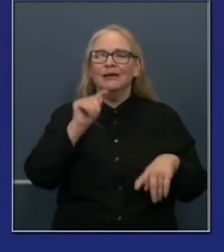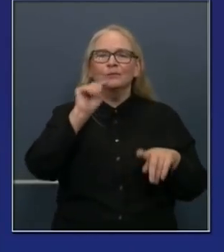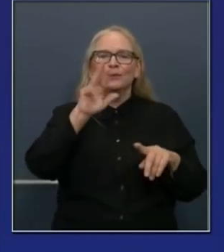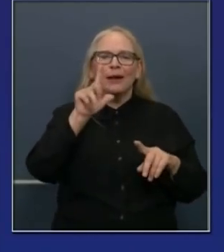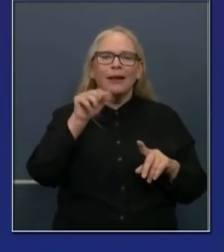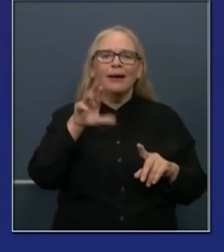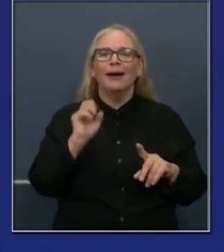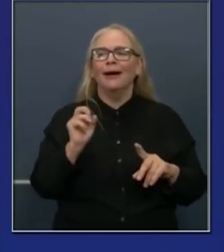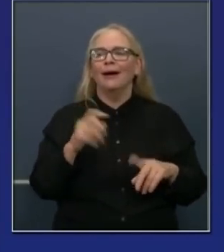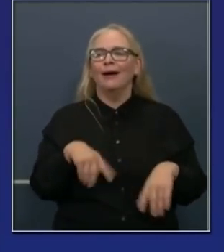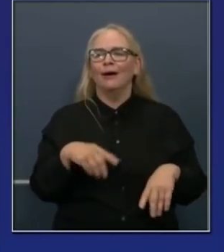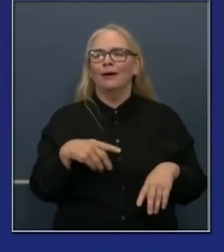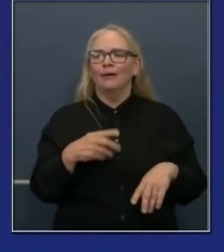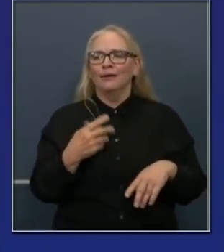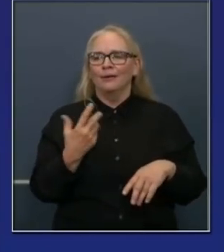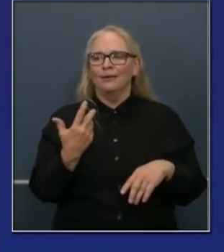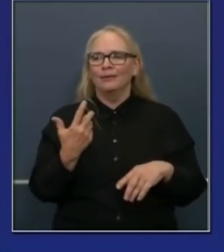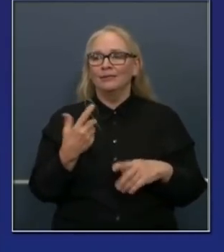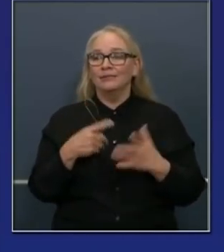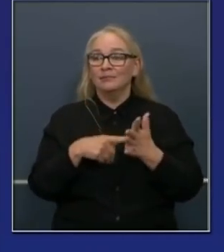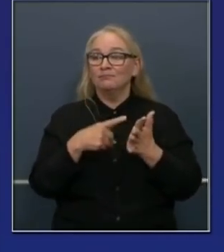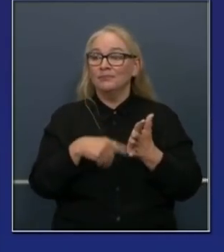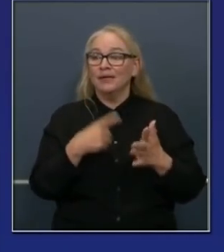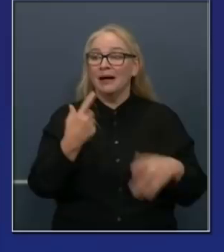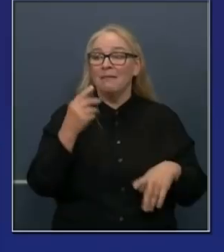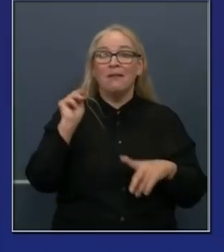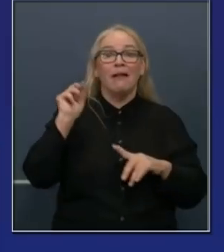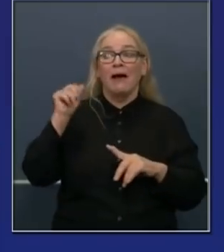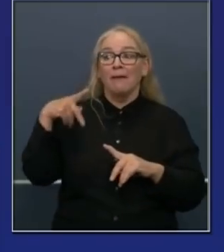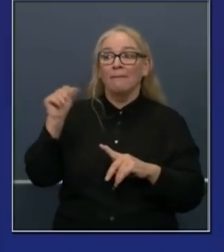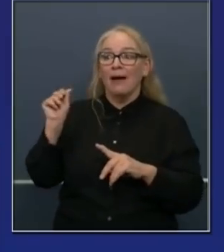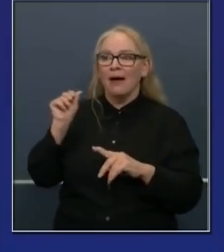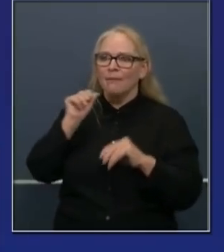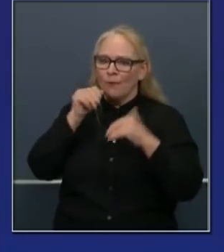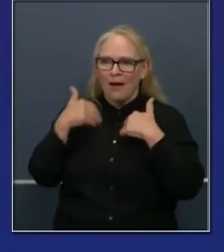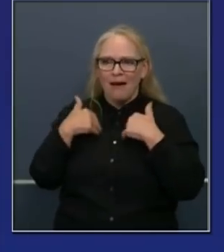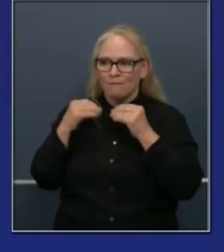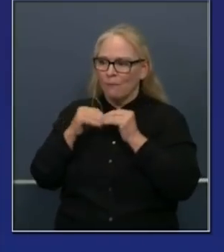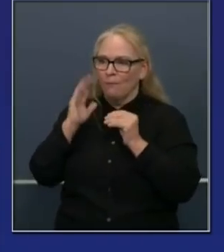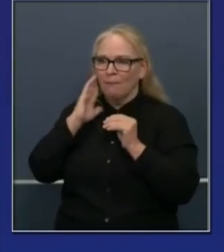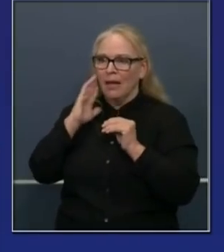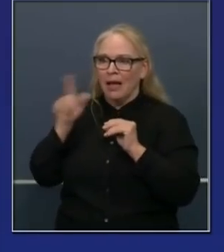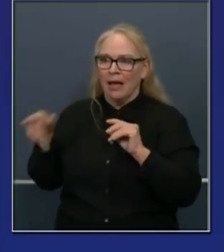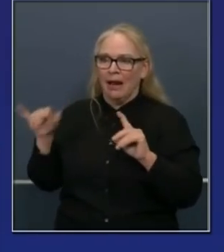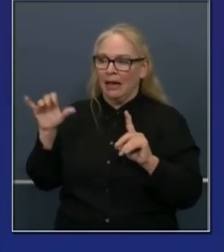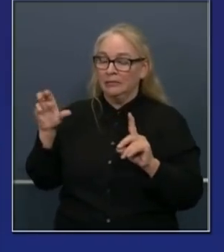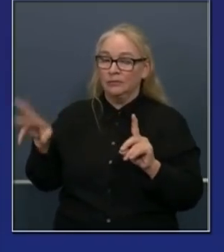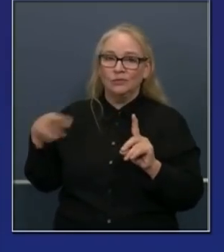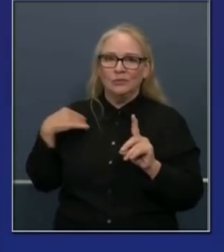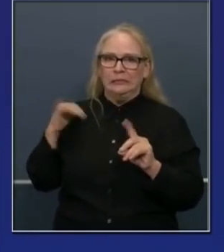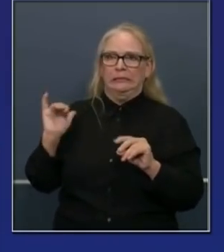UTILIZATION IN THOSE THREE COUNTIES SPECIFICALLY OF VENTILATORS. YOU'LL SEE OTHER PARTS OF THE STATE LIKE NAPA AND OTHERS THAT DON'T NECESSARILY HAVE A LOT OF